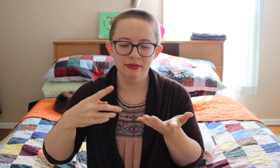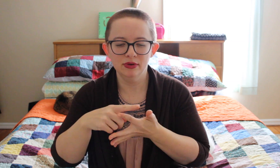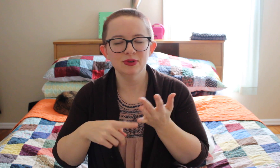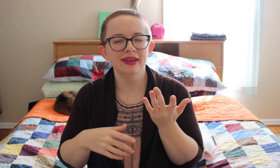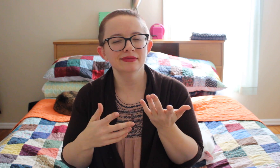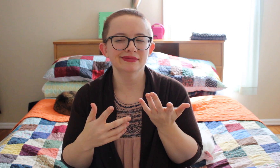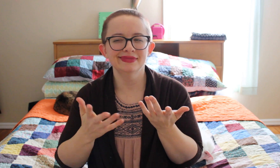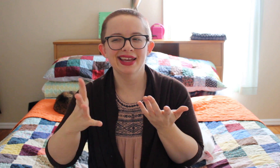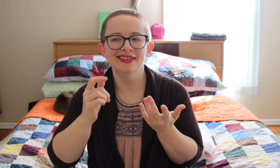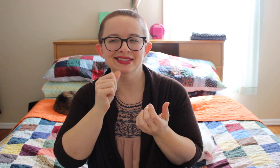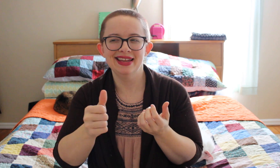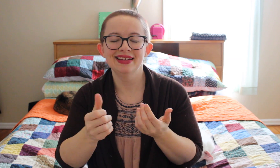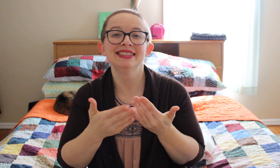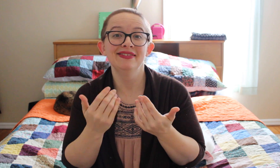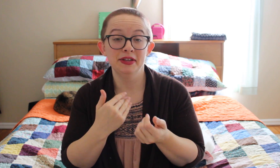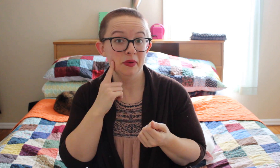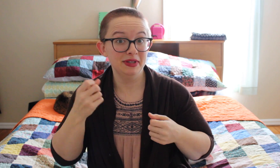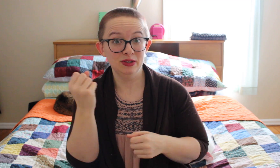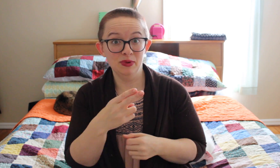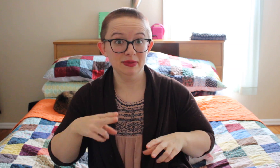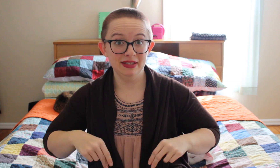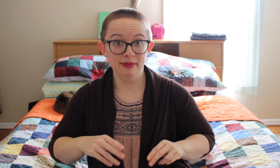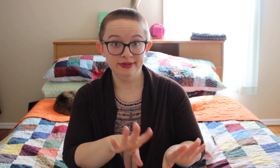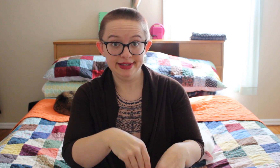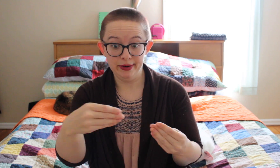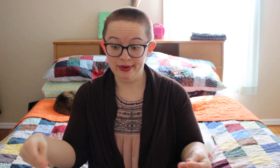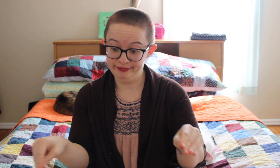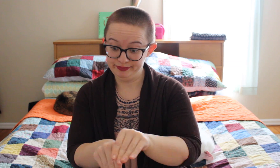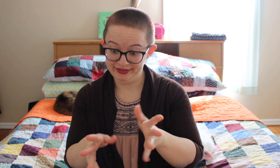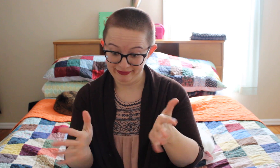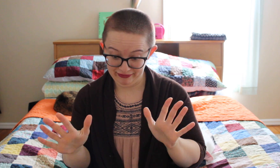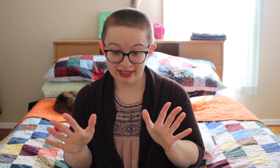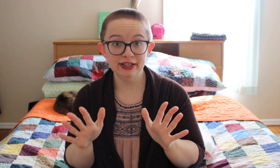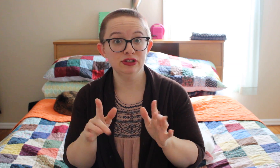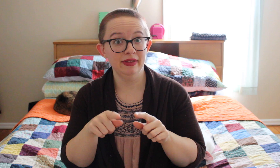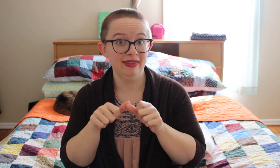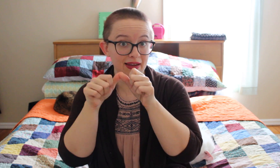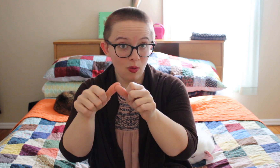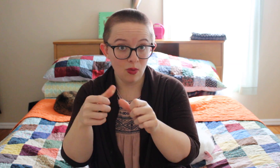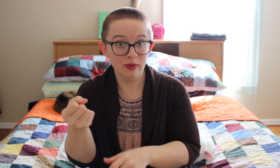You know, there's leaking problems. So just kind of...it's not convenient. Whereas disposable diapers. You put it on. Once it's done...